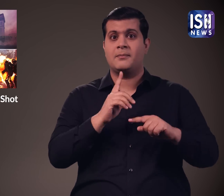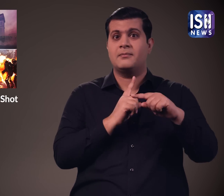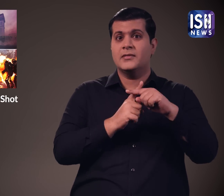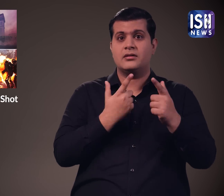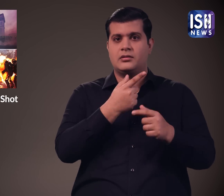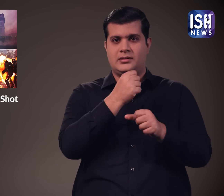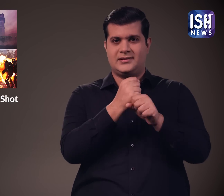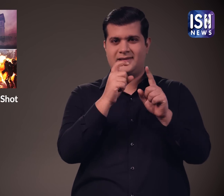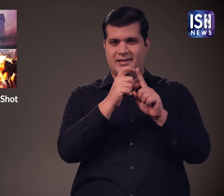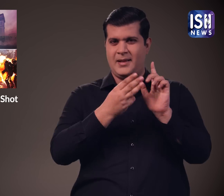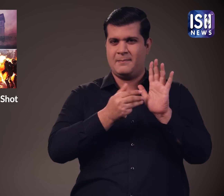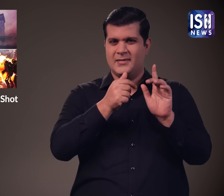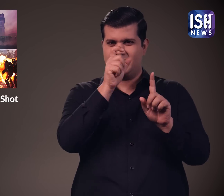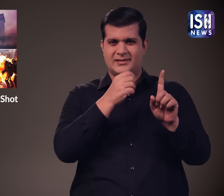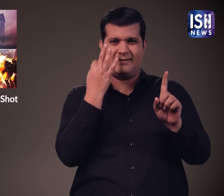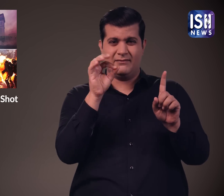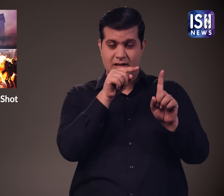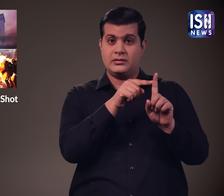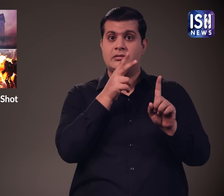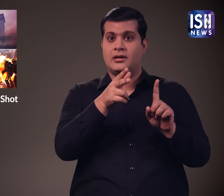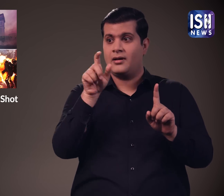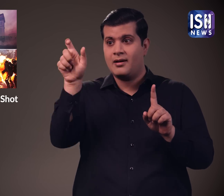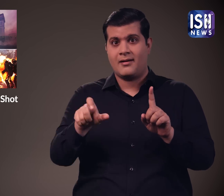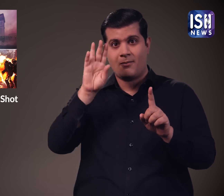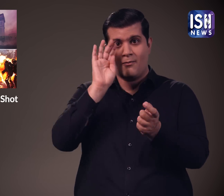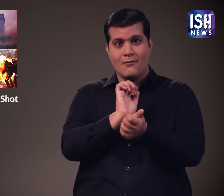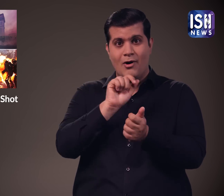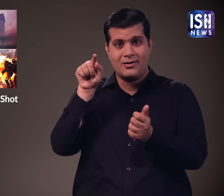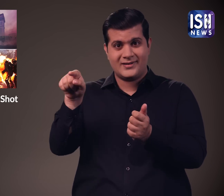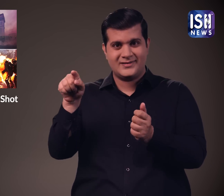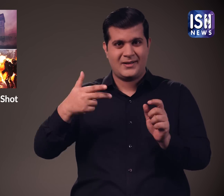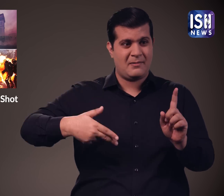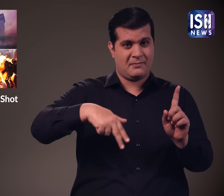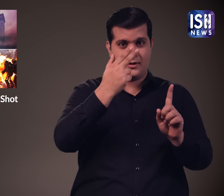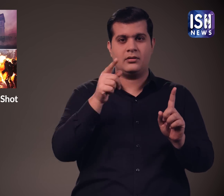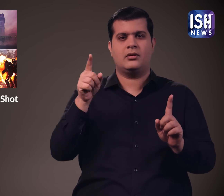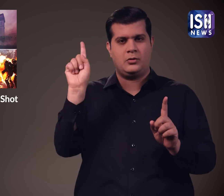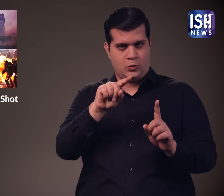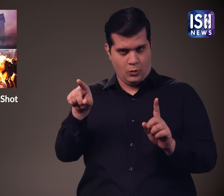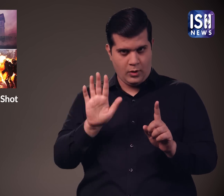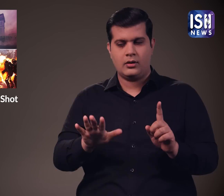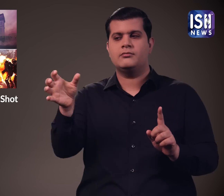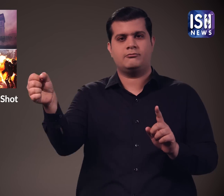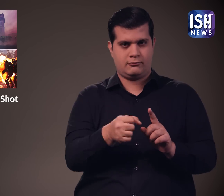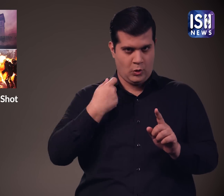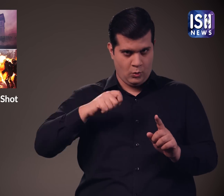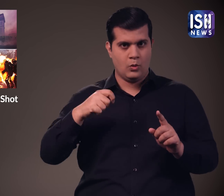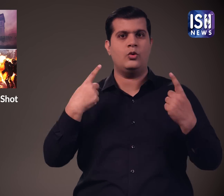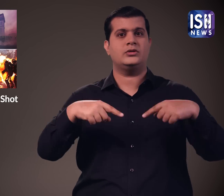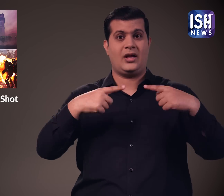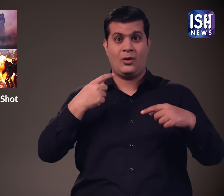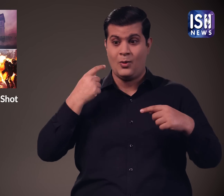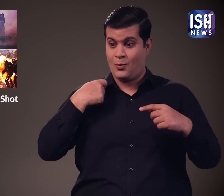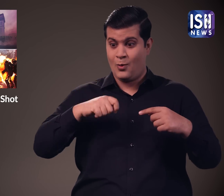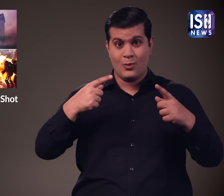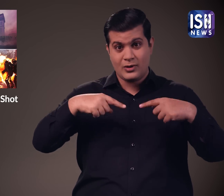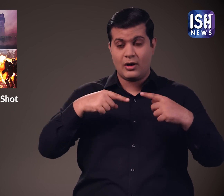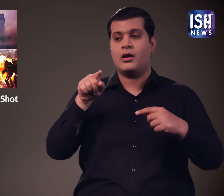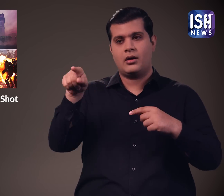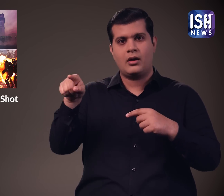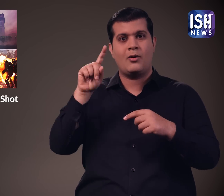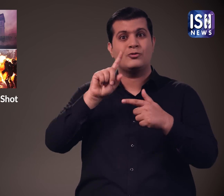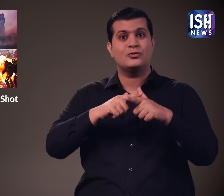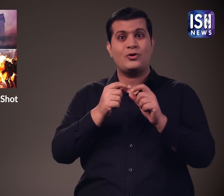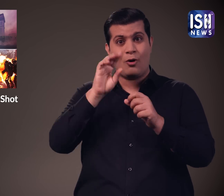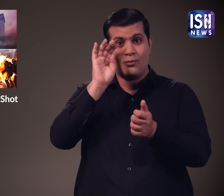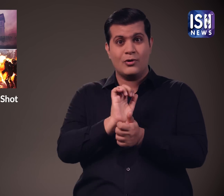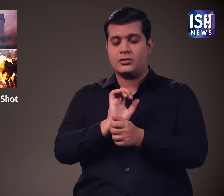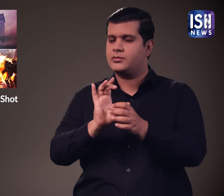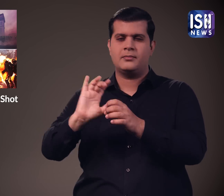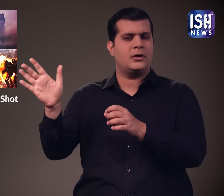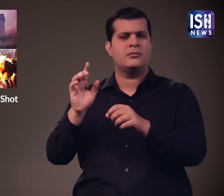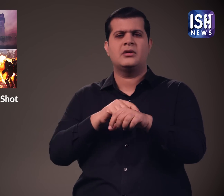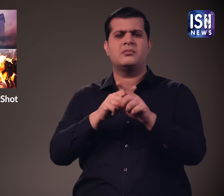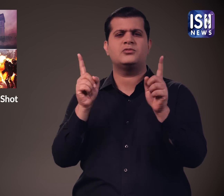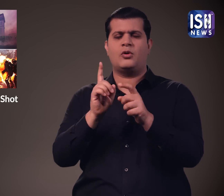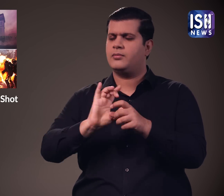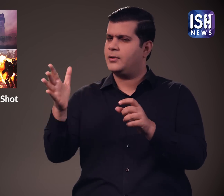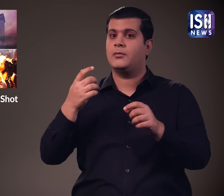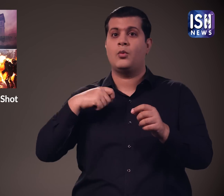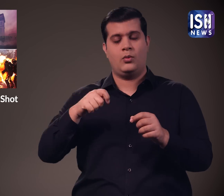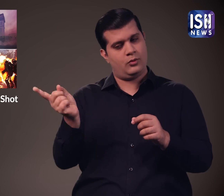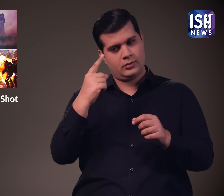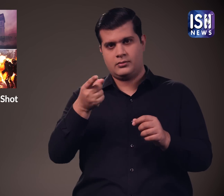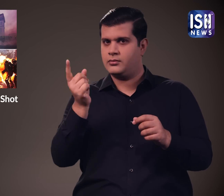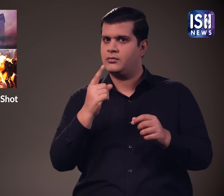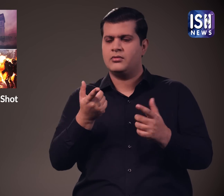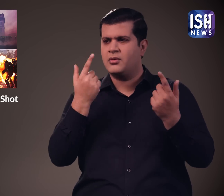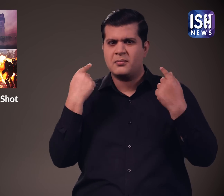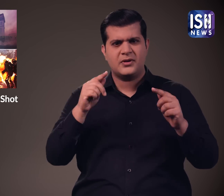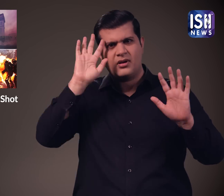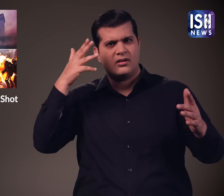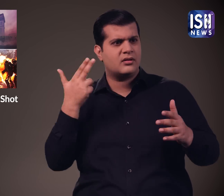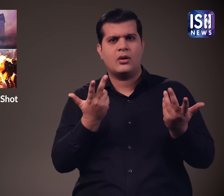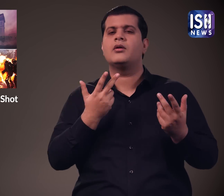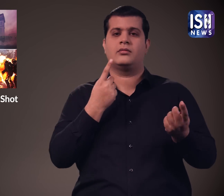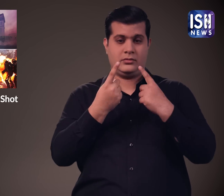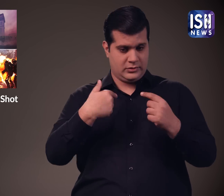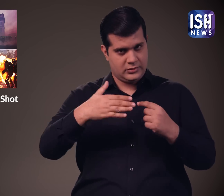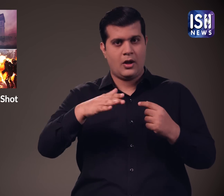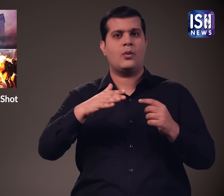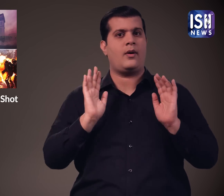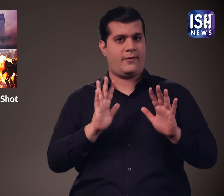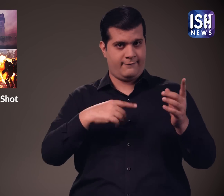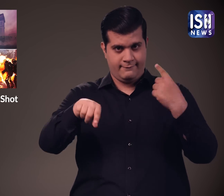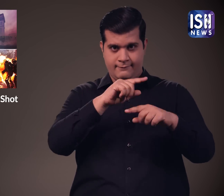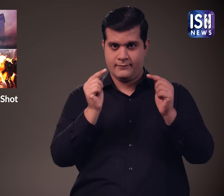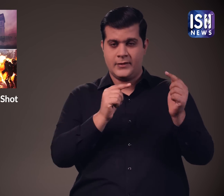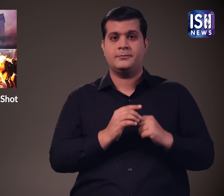French Interior Minister Gerald Darmanin said the officer has been suspended from his job and the case is going on in court.